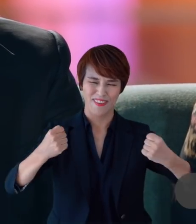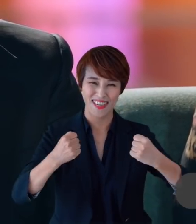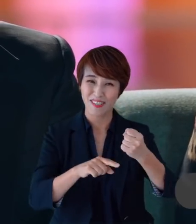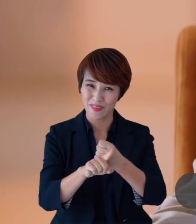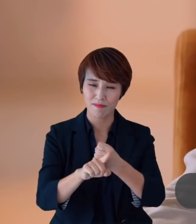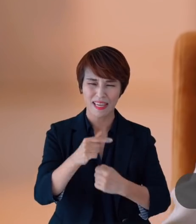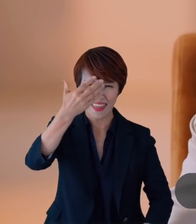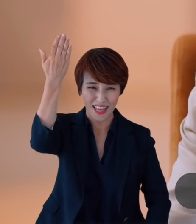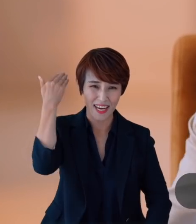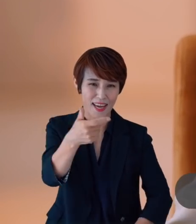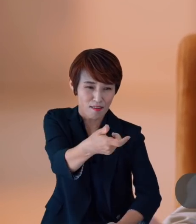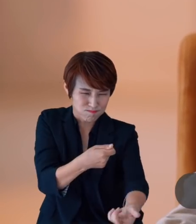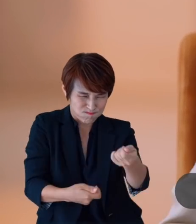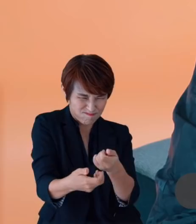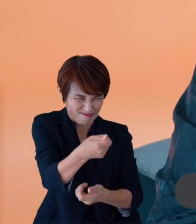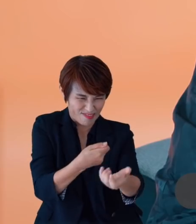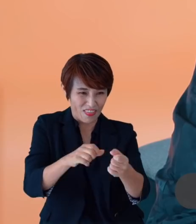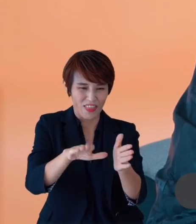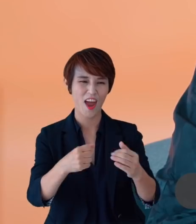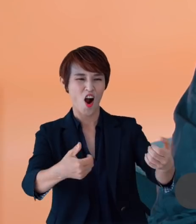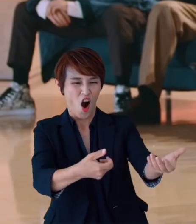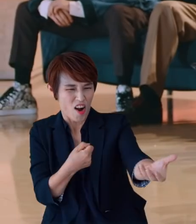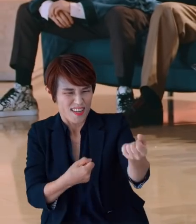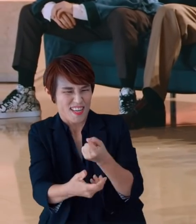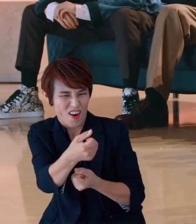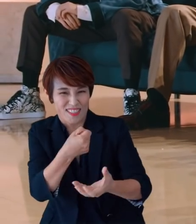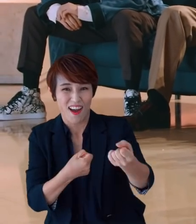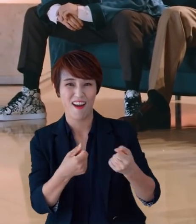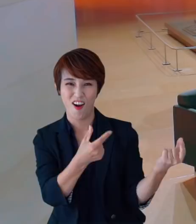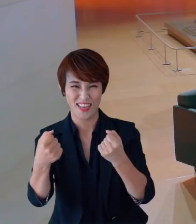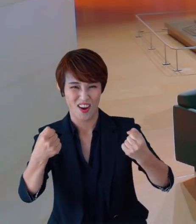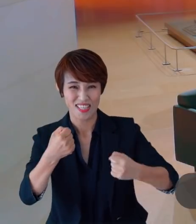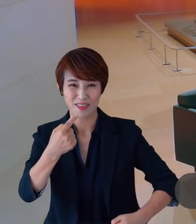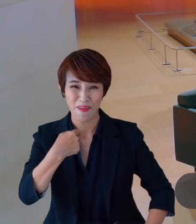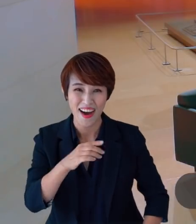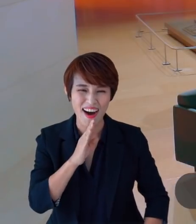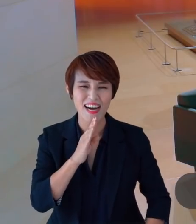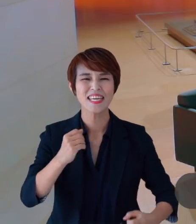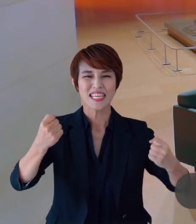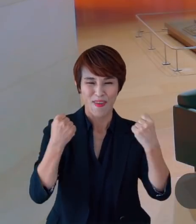People would say this when playing tug of war. It’s like the Korean version of “heave-ho.”